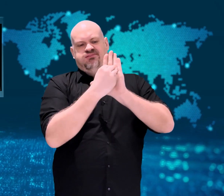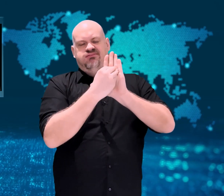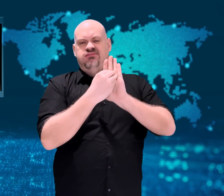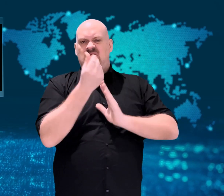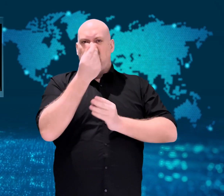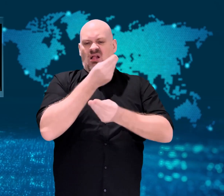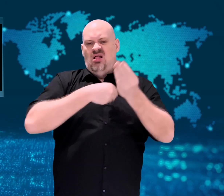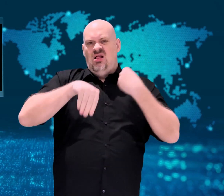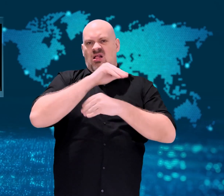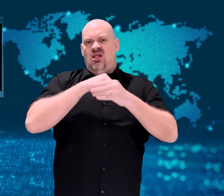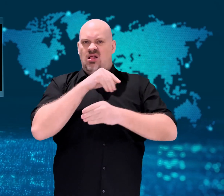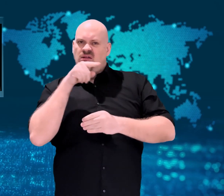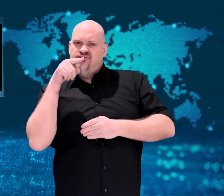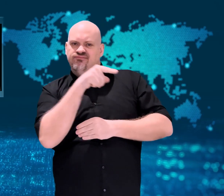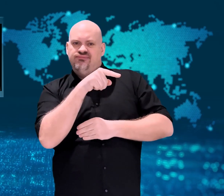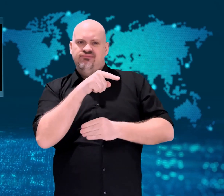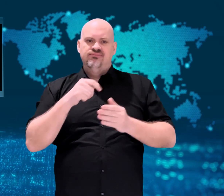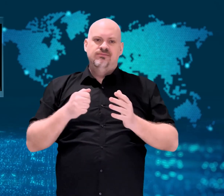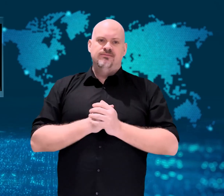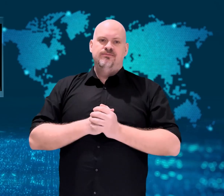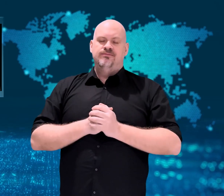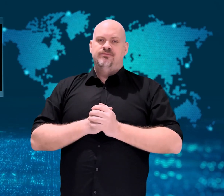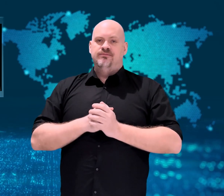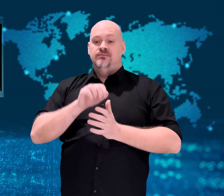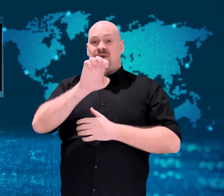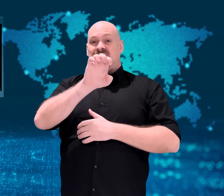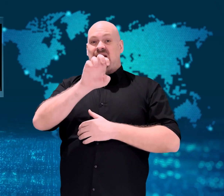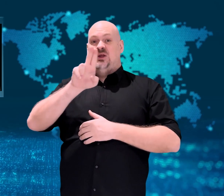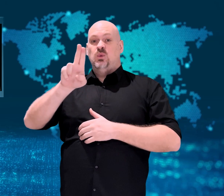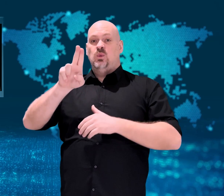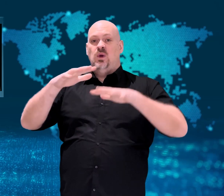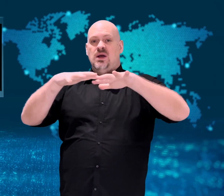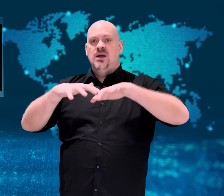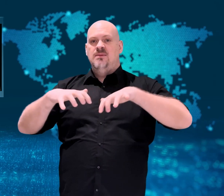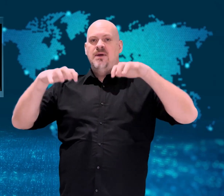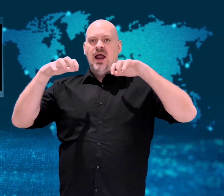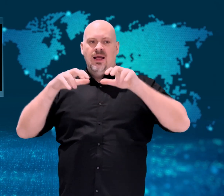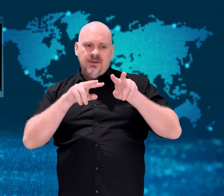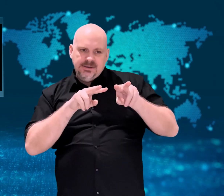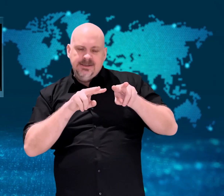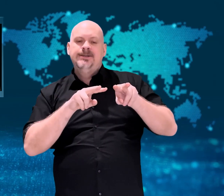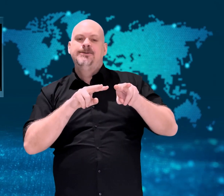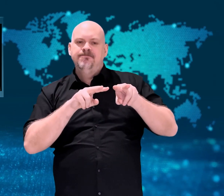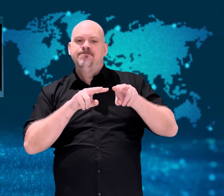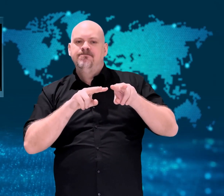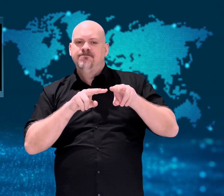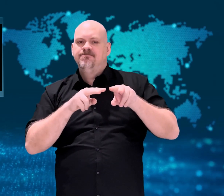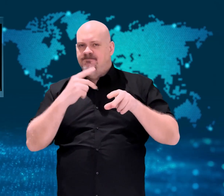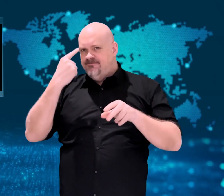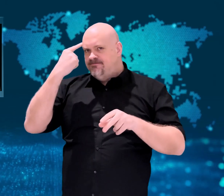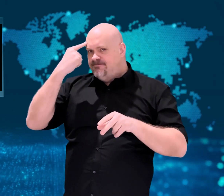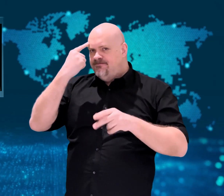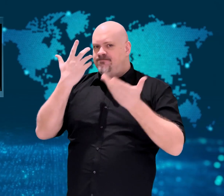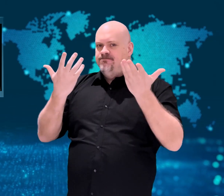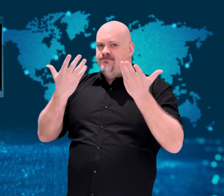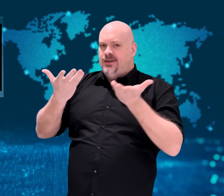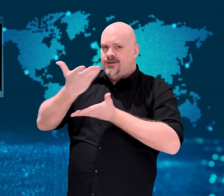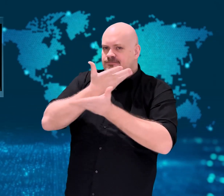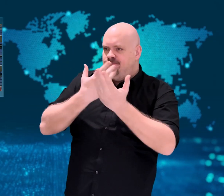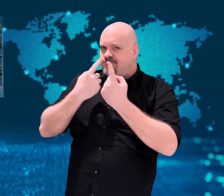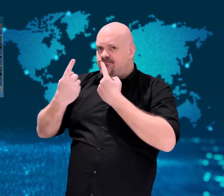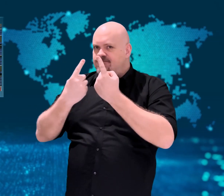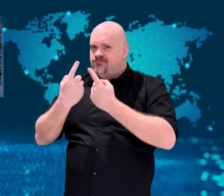The EU's parliament will now consider whether or not to add